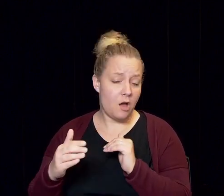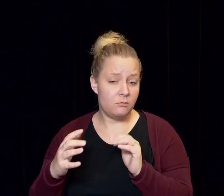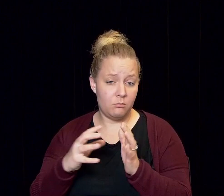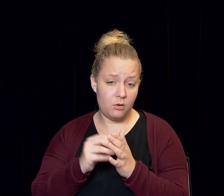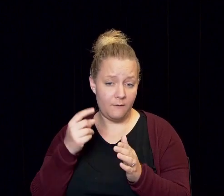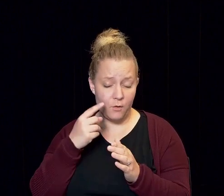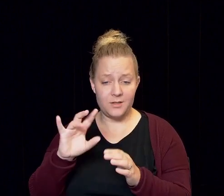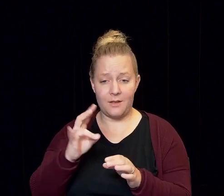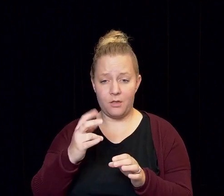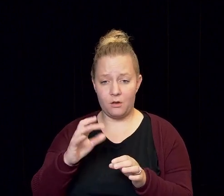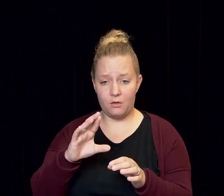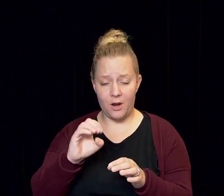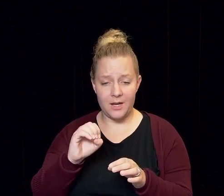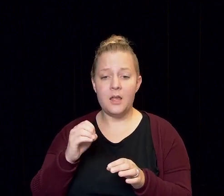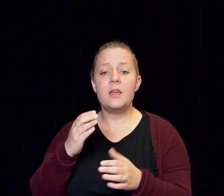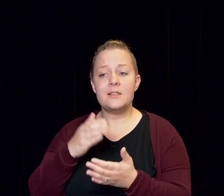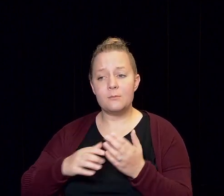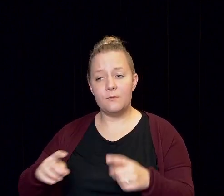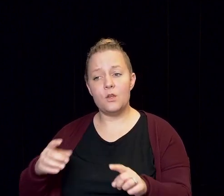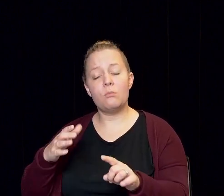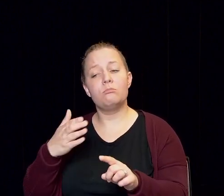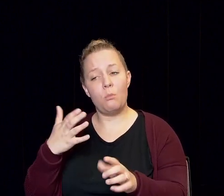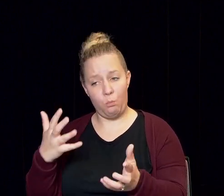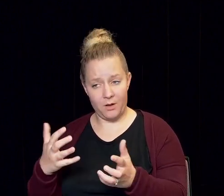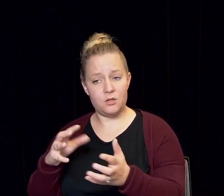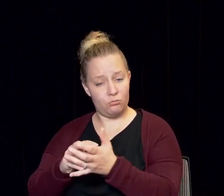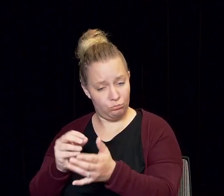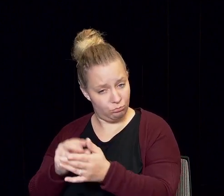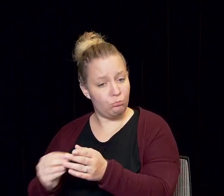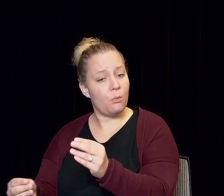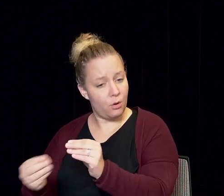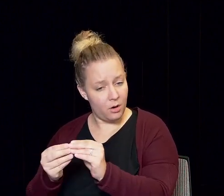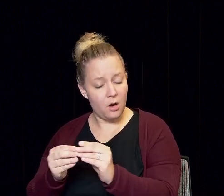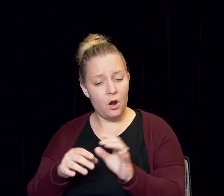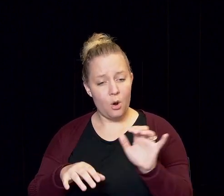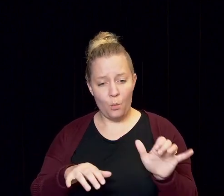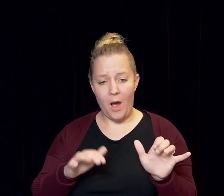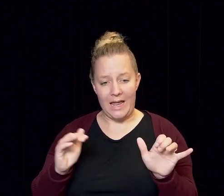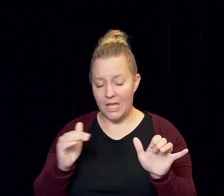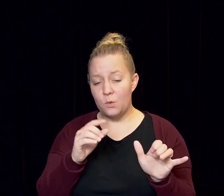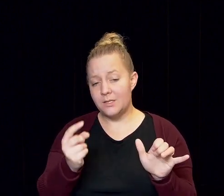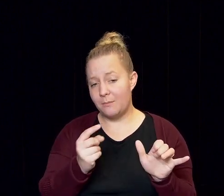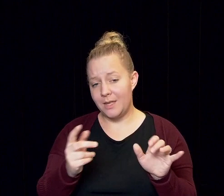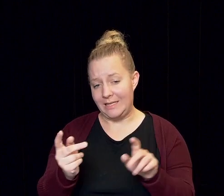at thinking ahead, so I want you to know it's still going to be y equals something times x.